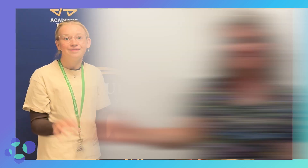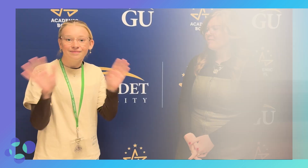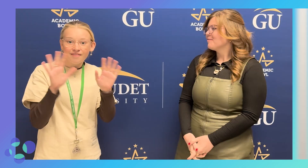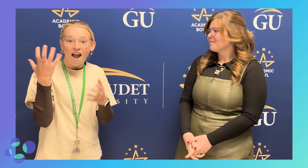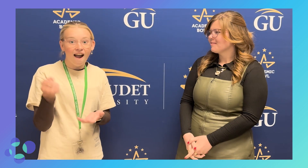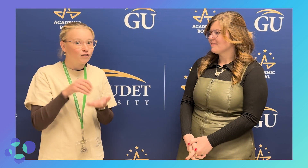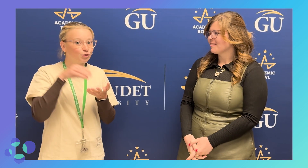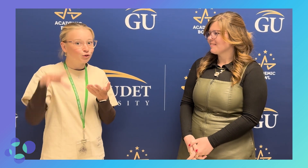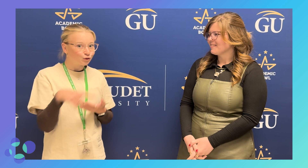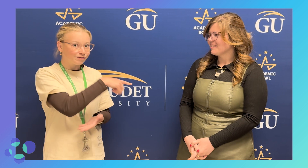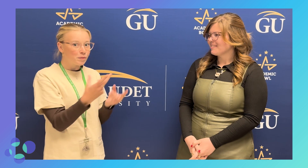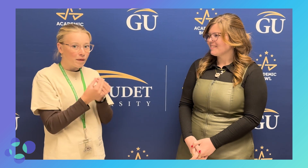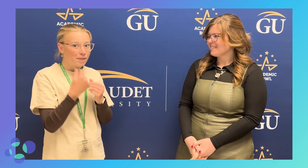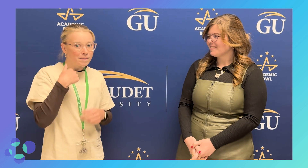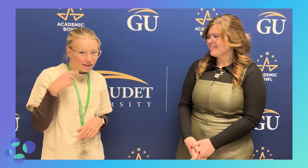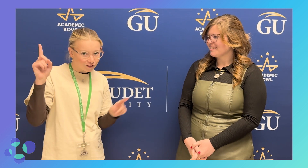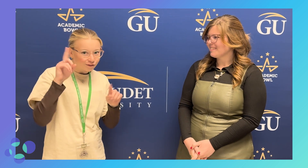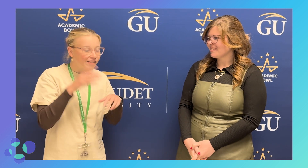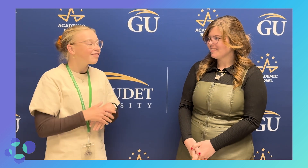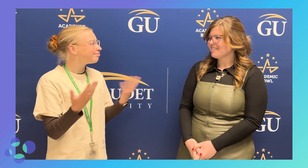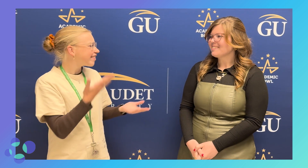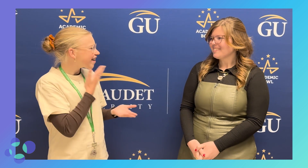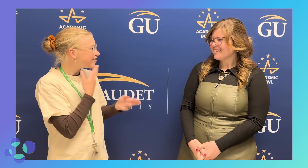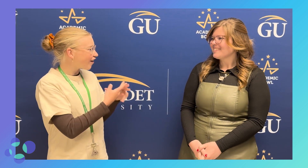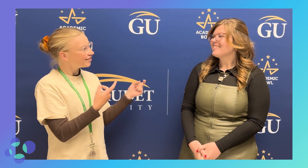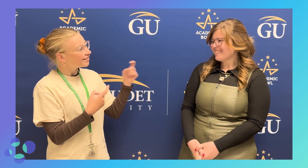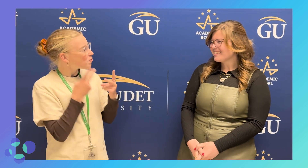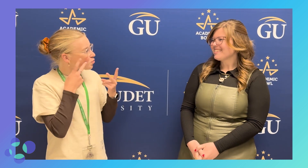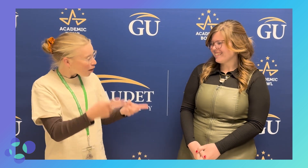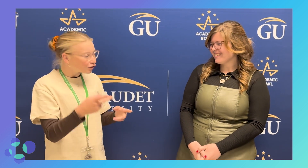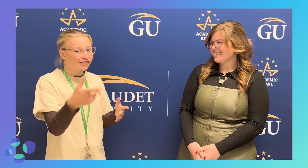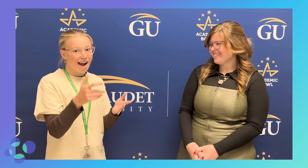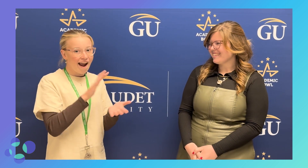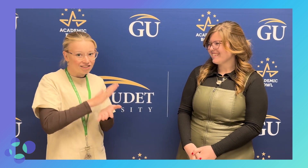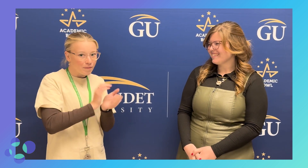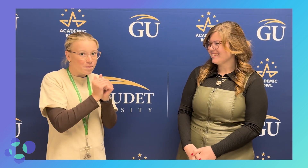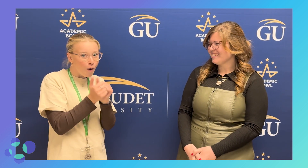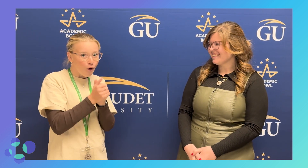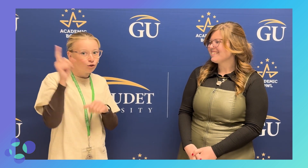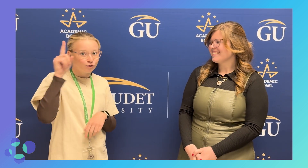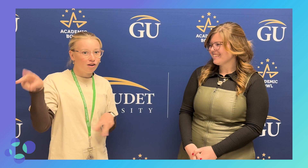Hello! I have a student here with me today. Thanks for showing us the Academic Bowl today.